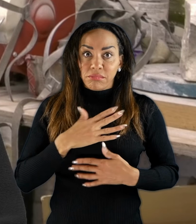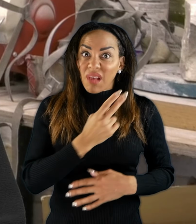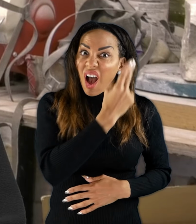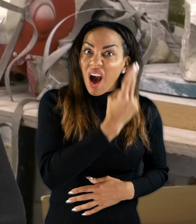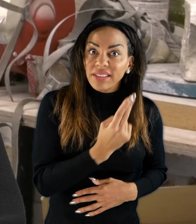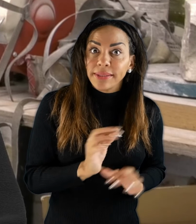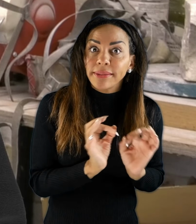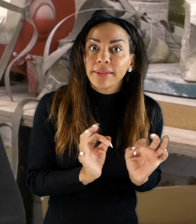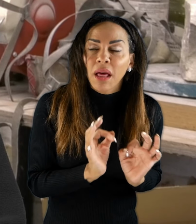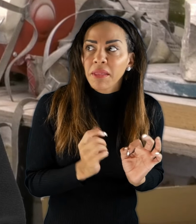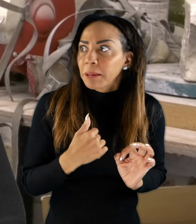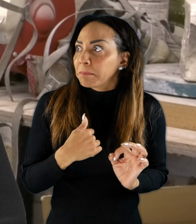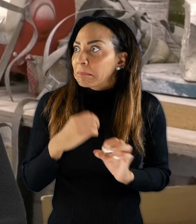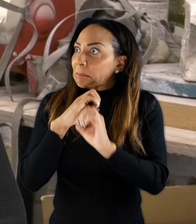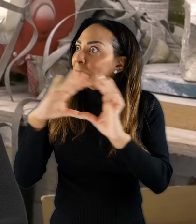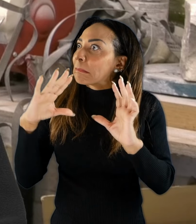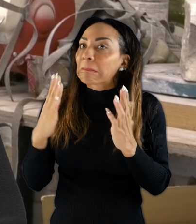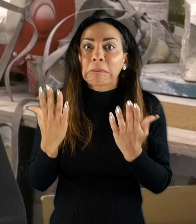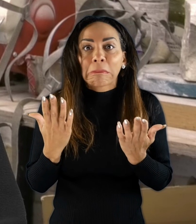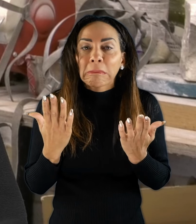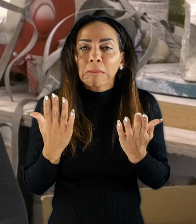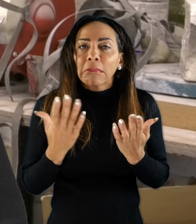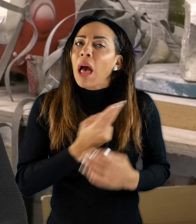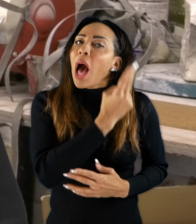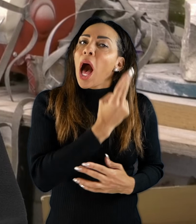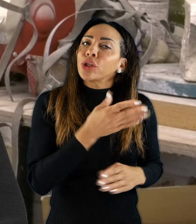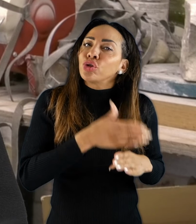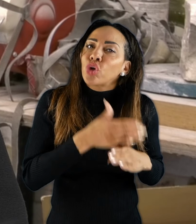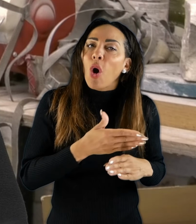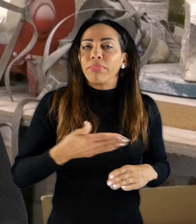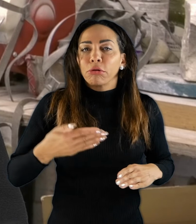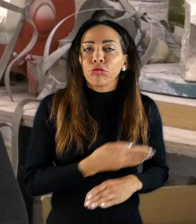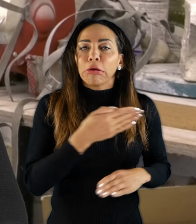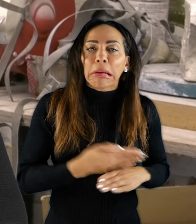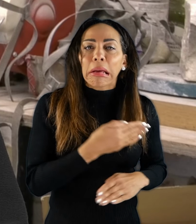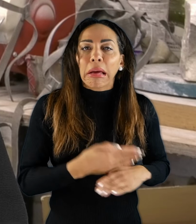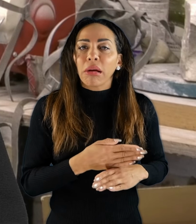Because I don't see art as being a job or a career. It's kind of a way of living.